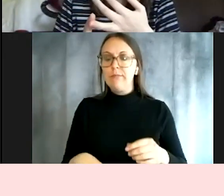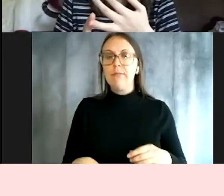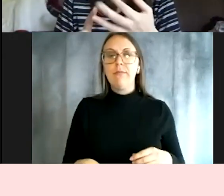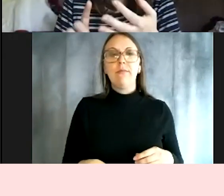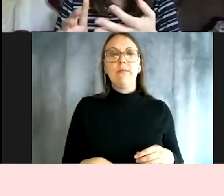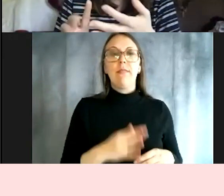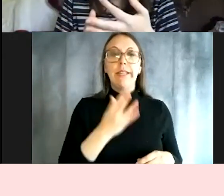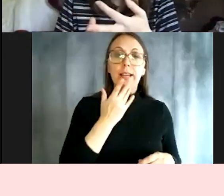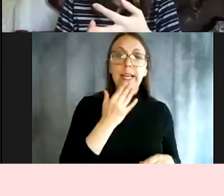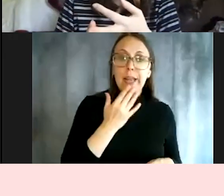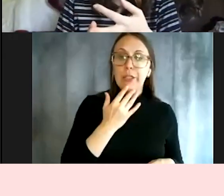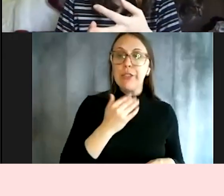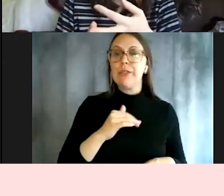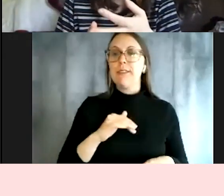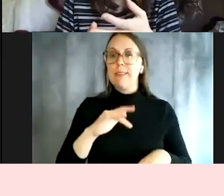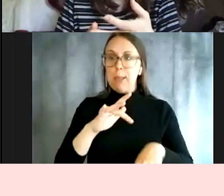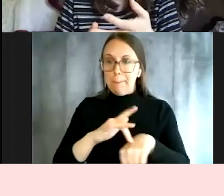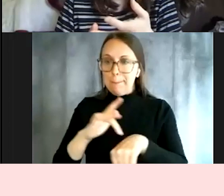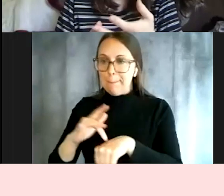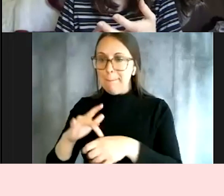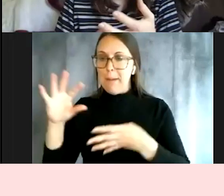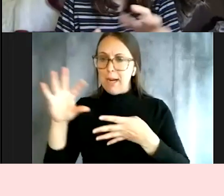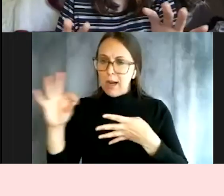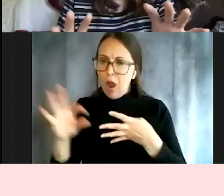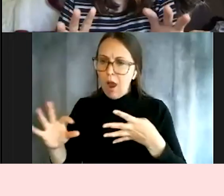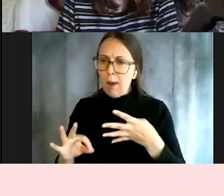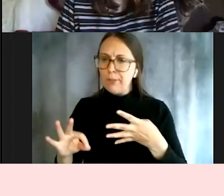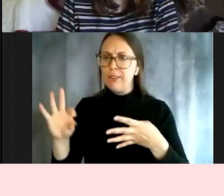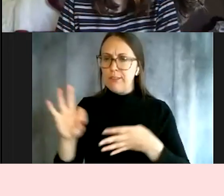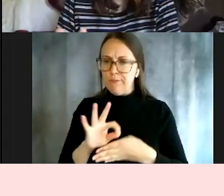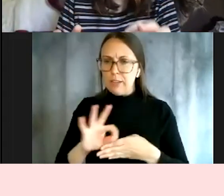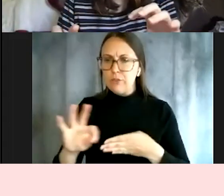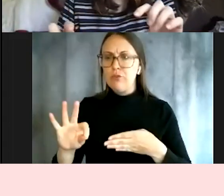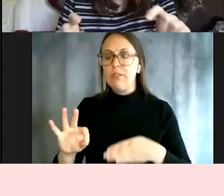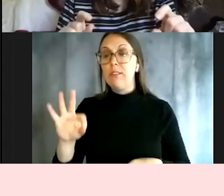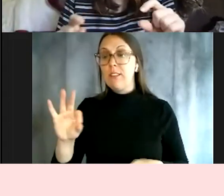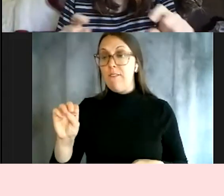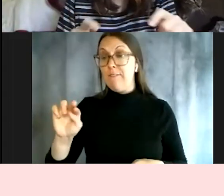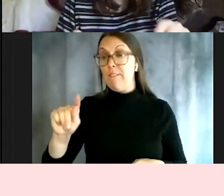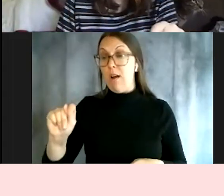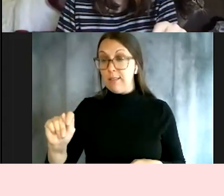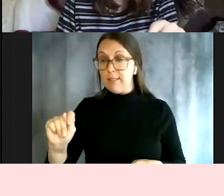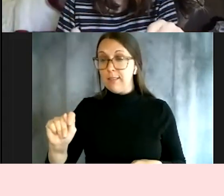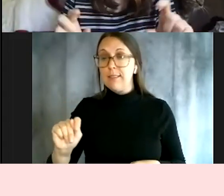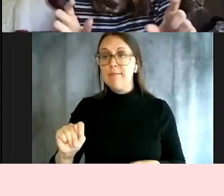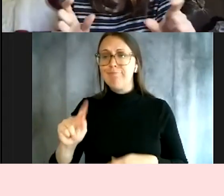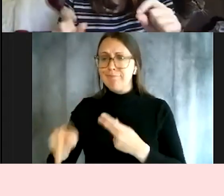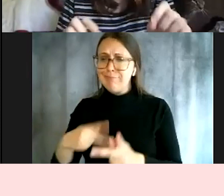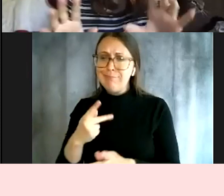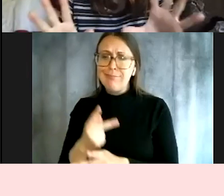I have icons out here and then all of the fonts and font types and typefaces